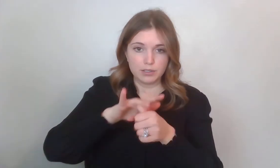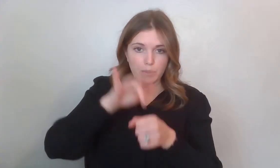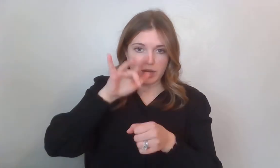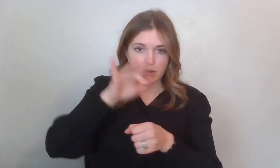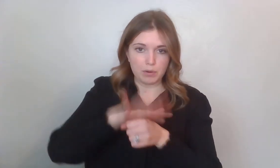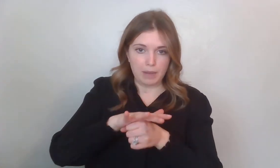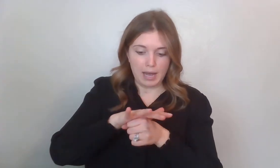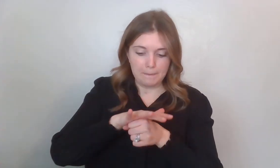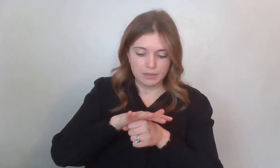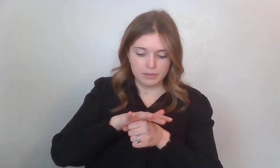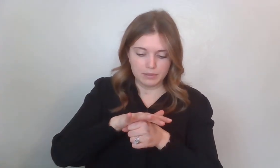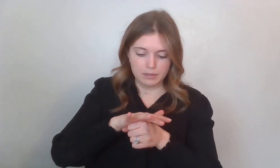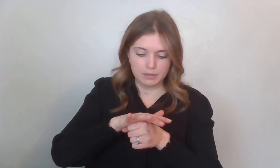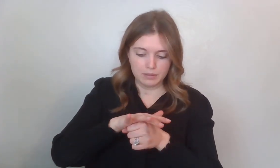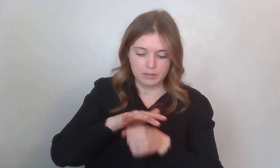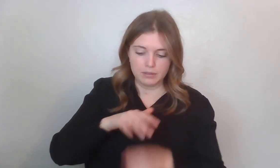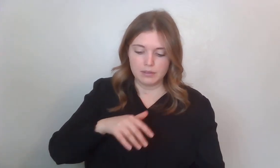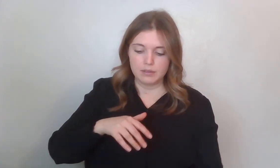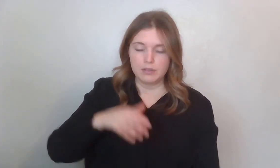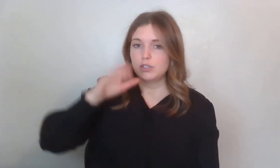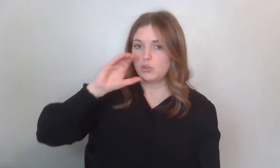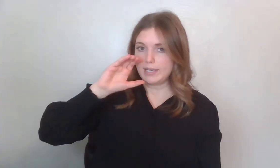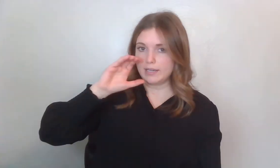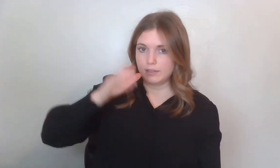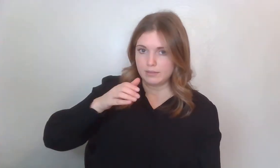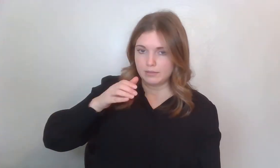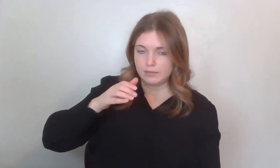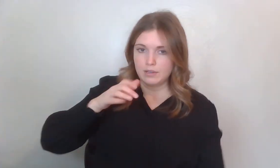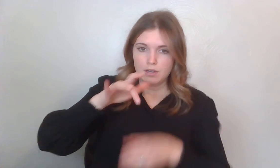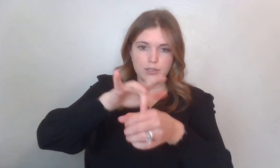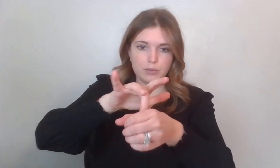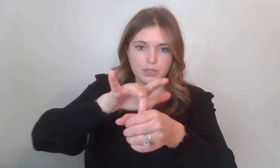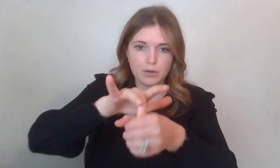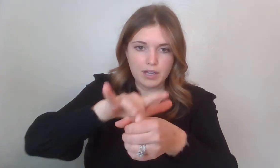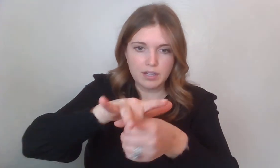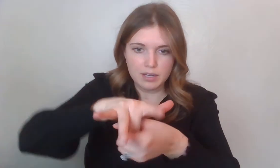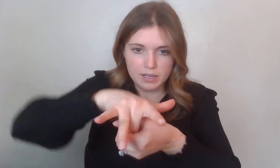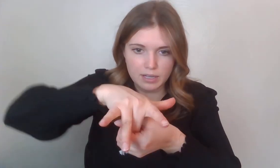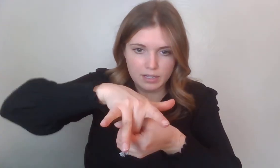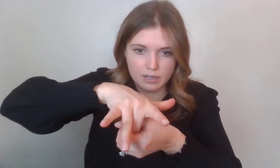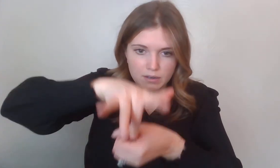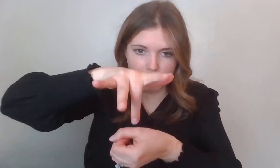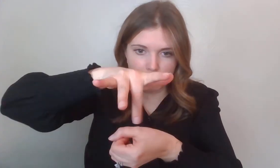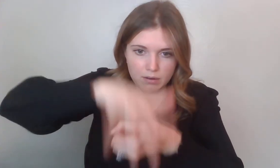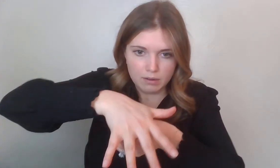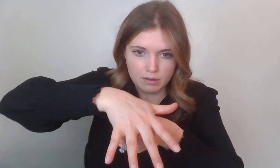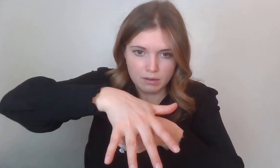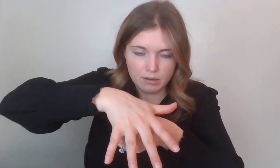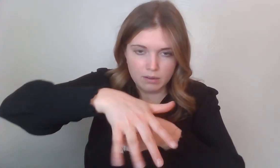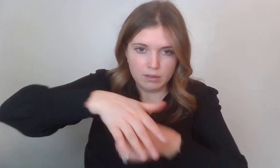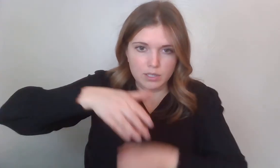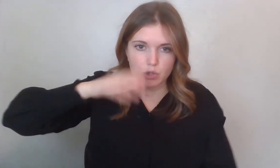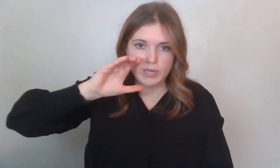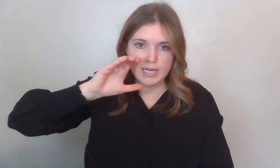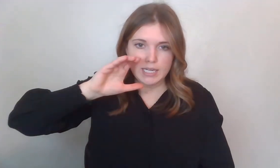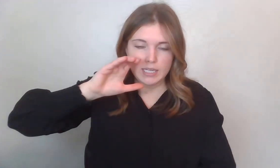SODA or POP DRINK SODA DRINK